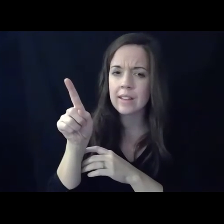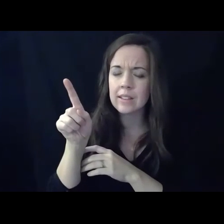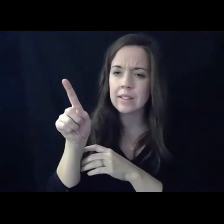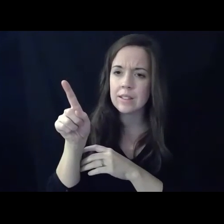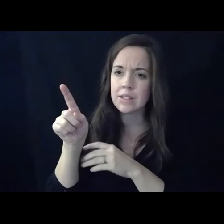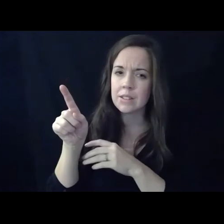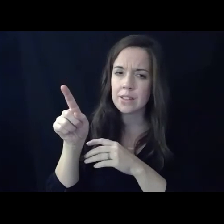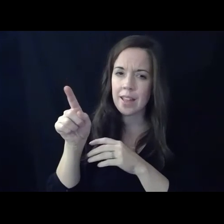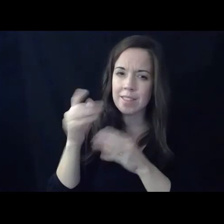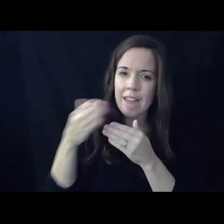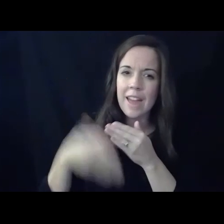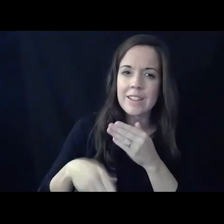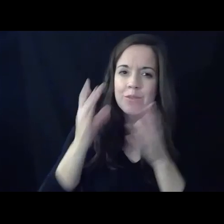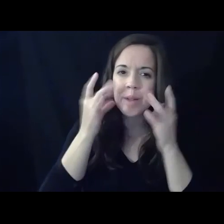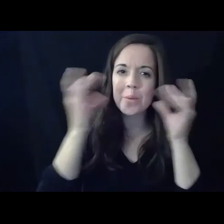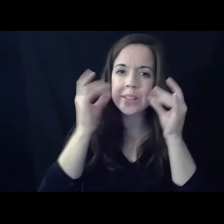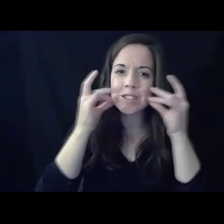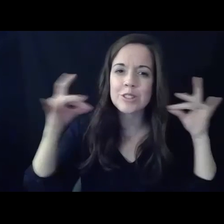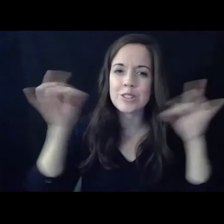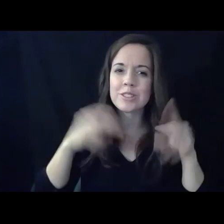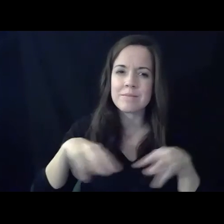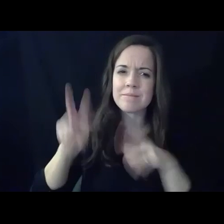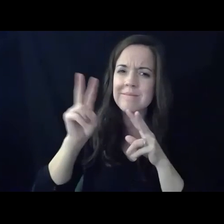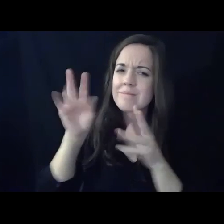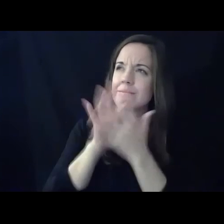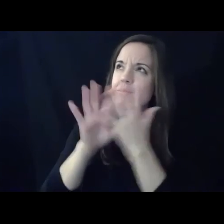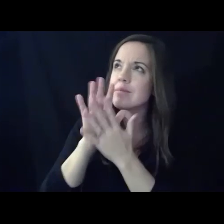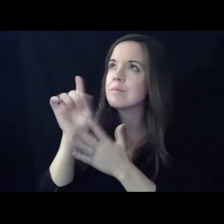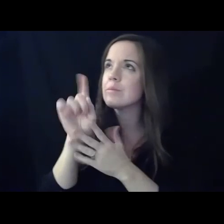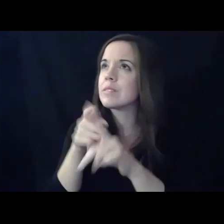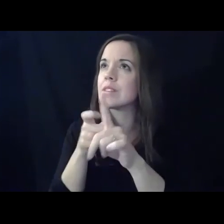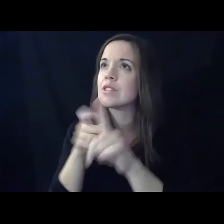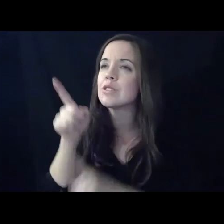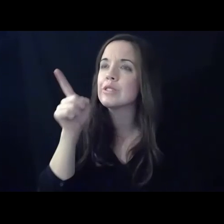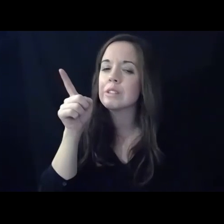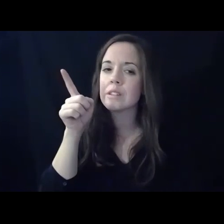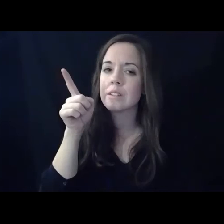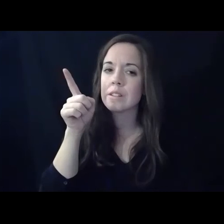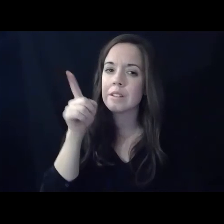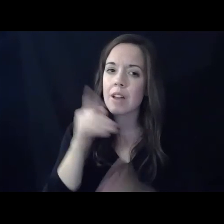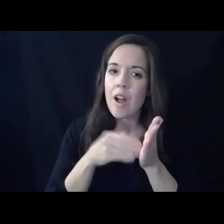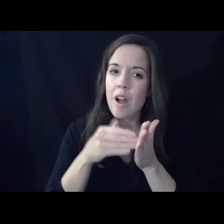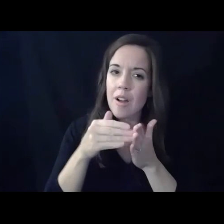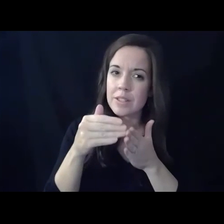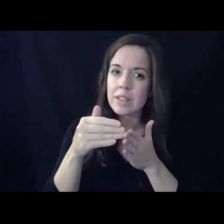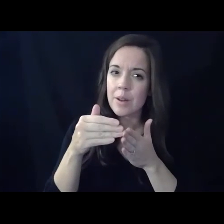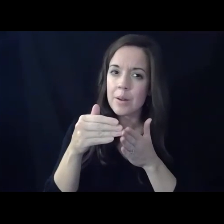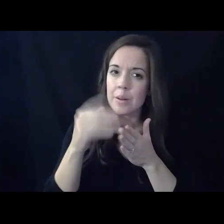a spangle on the ceiling of indiscernible source. More often, though, it looks like me,